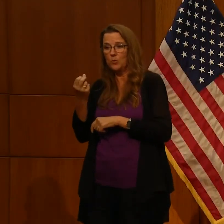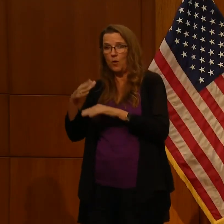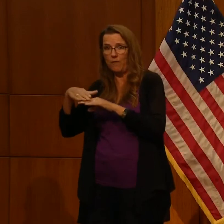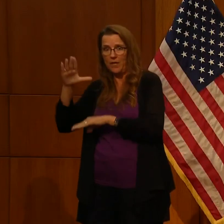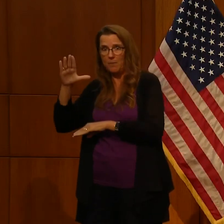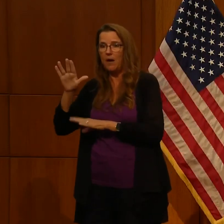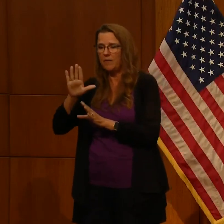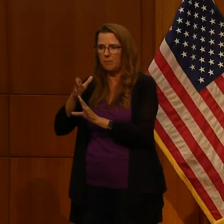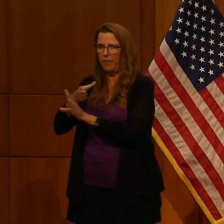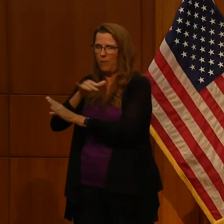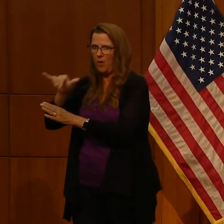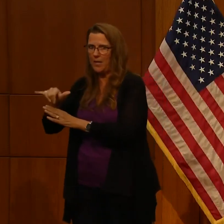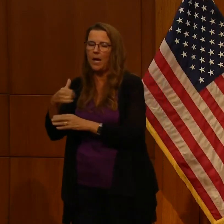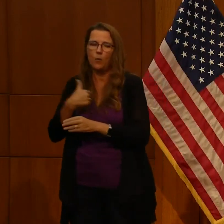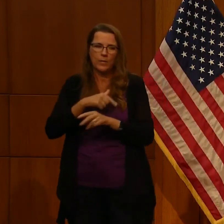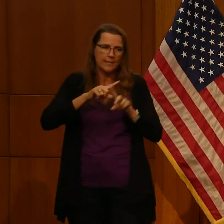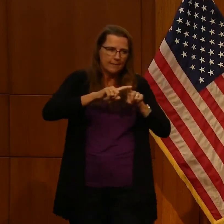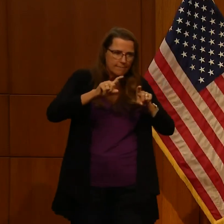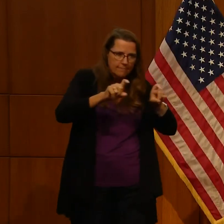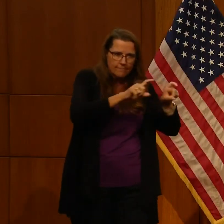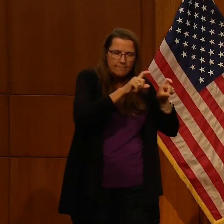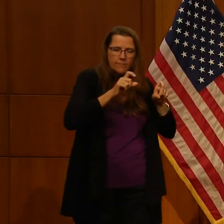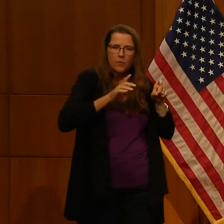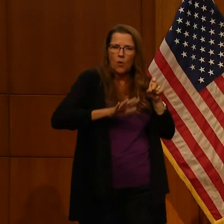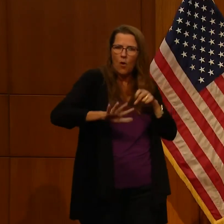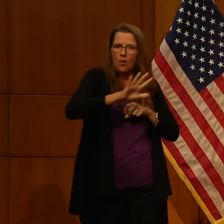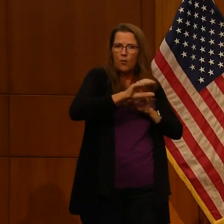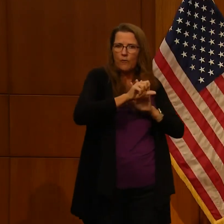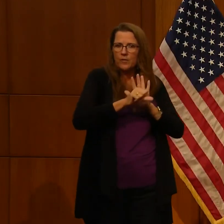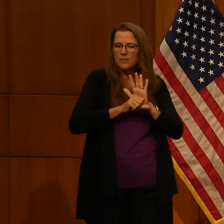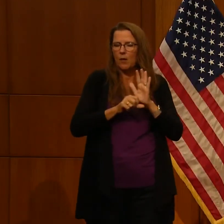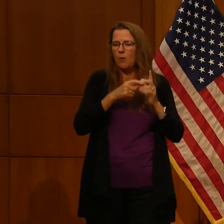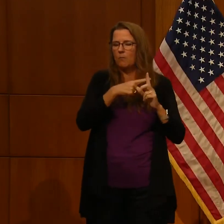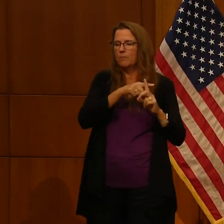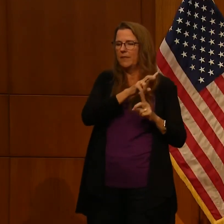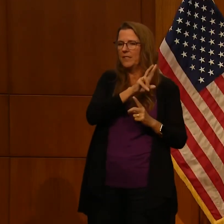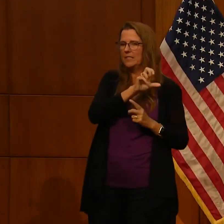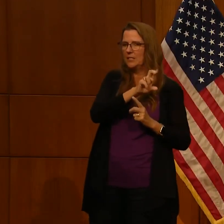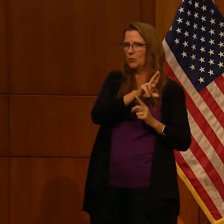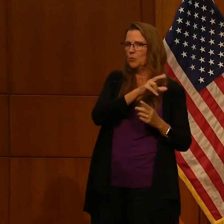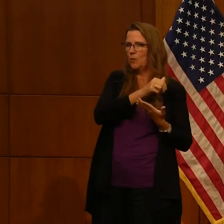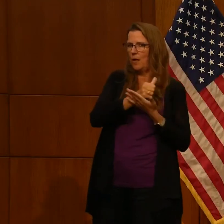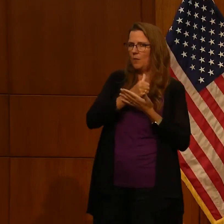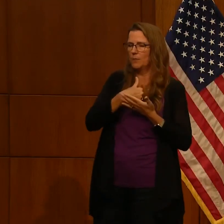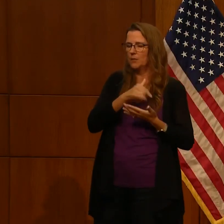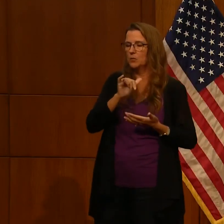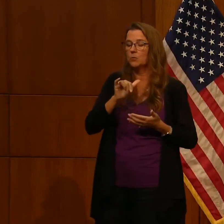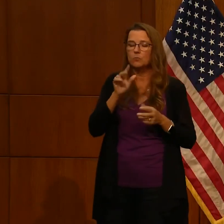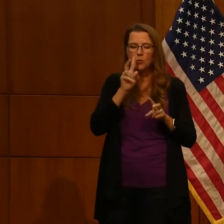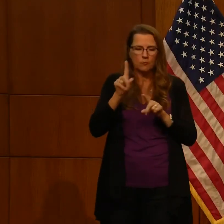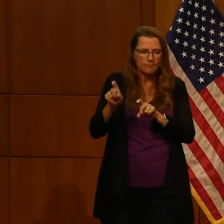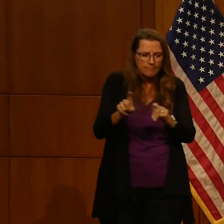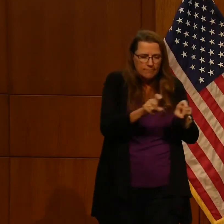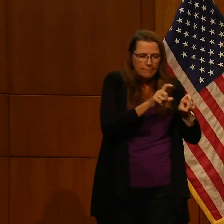AVAILABLE FOR 12 AND ABOVE. AND WE DID THE POLL STATEWIDE WITH